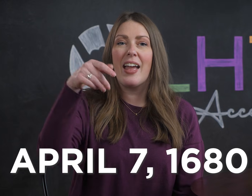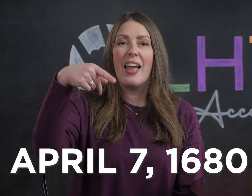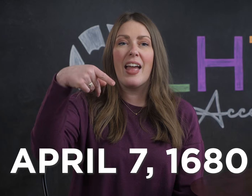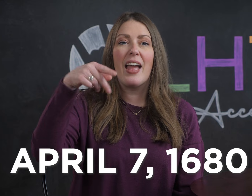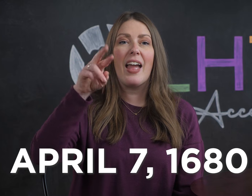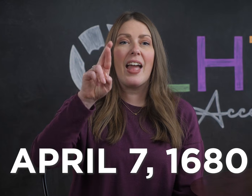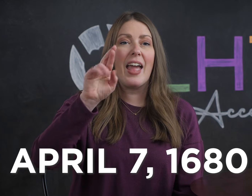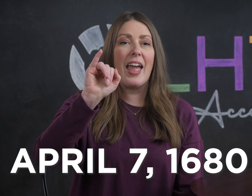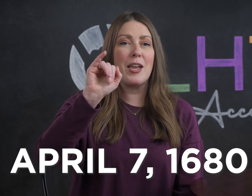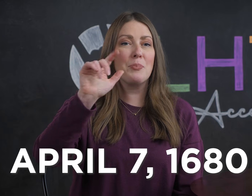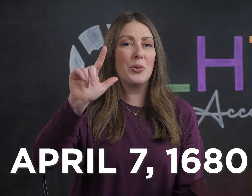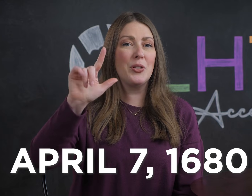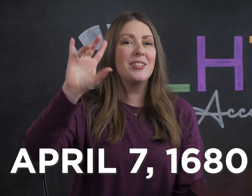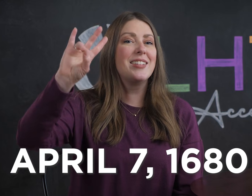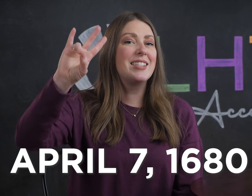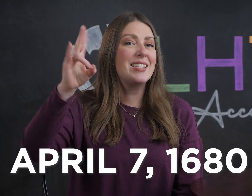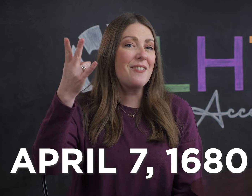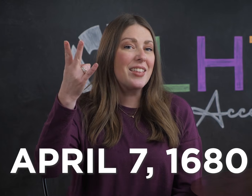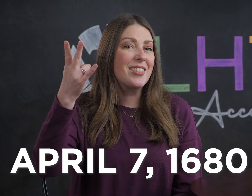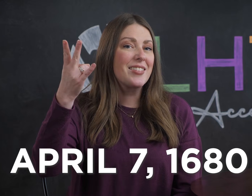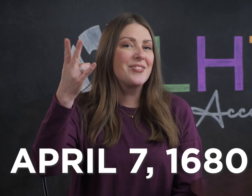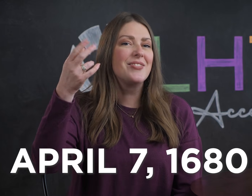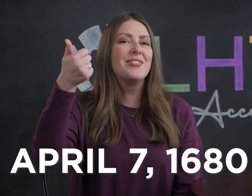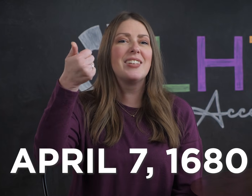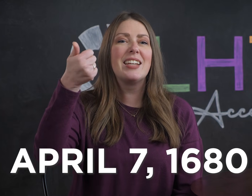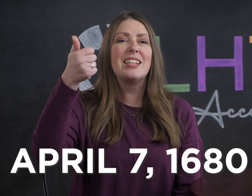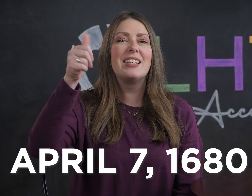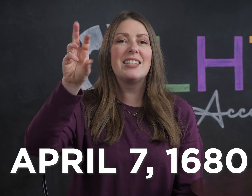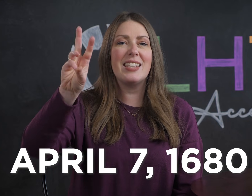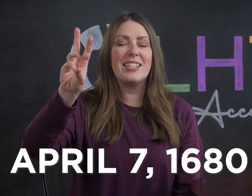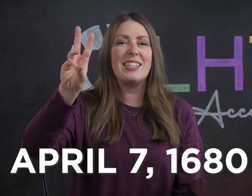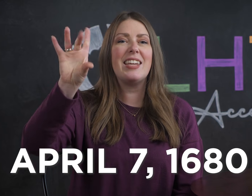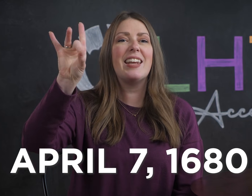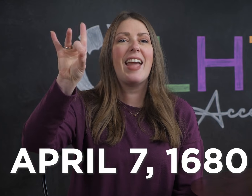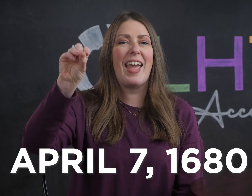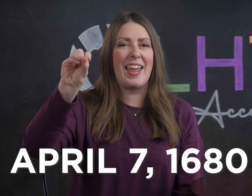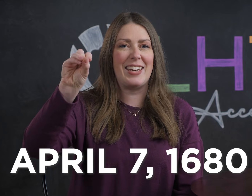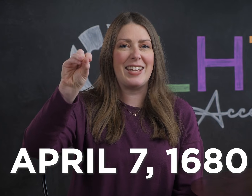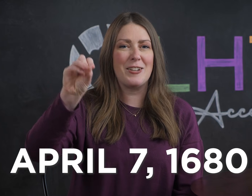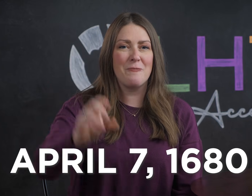April 7th, 1680.